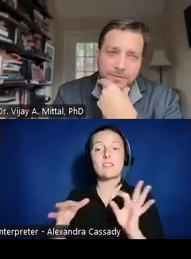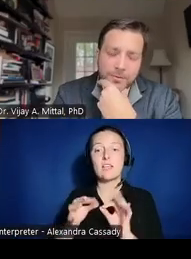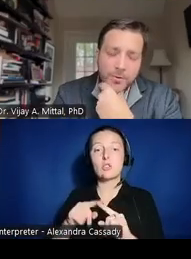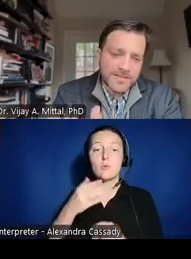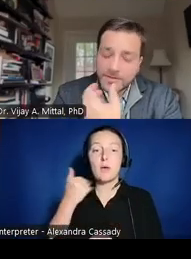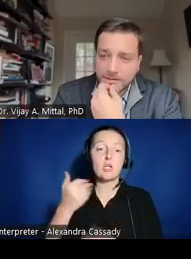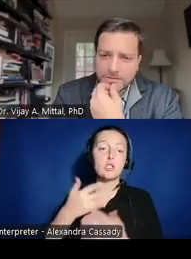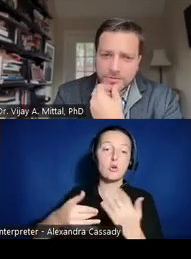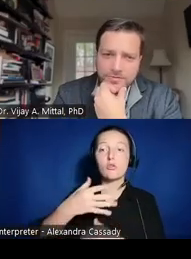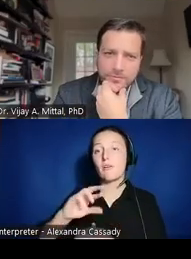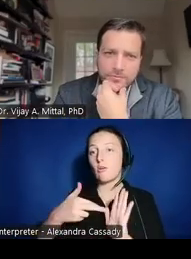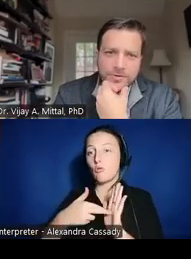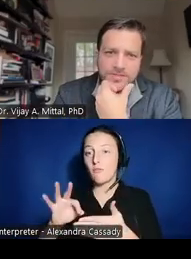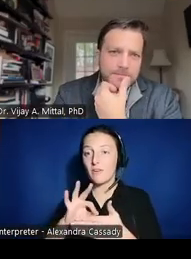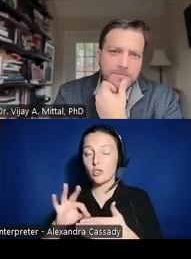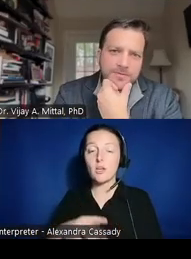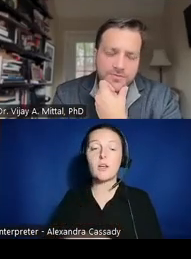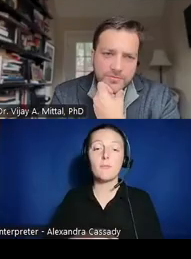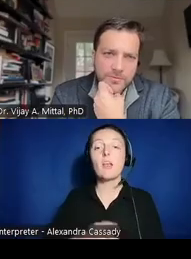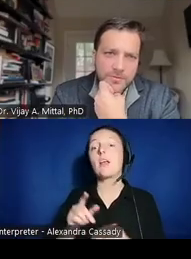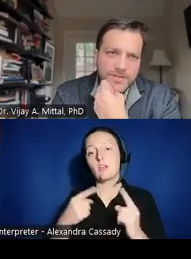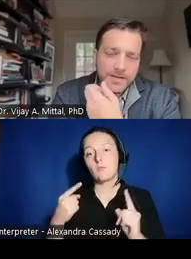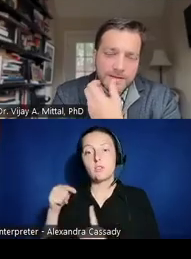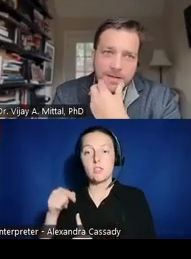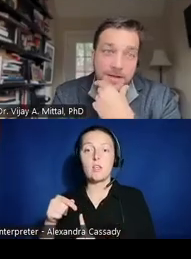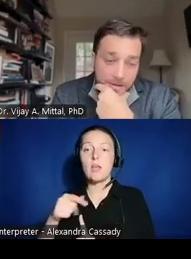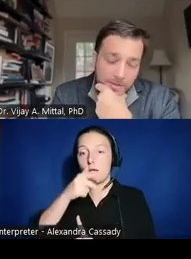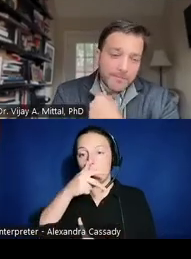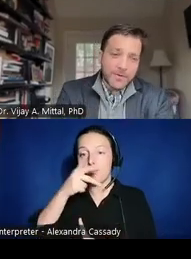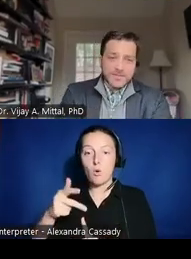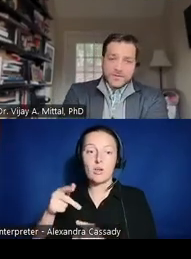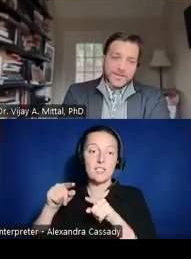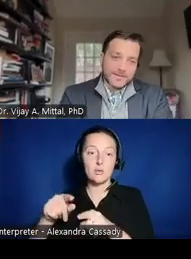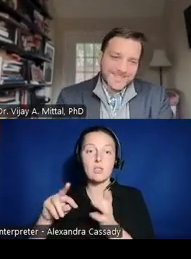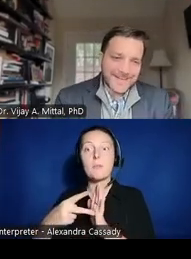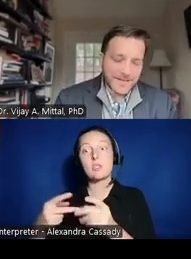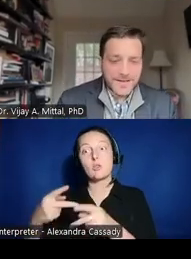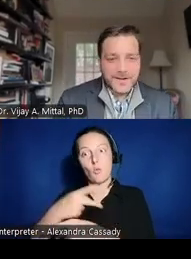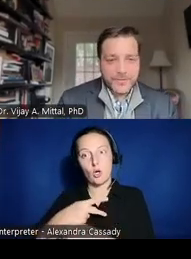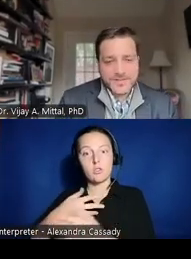know, poor synchrony to to worse social interal functioning. But most notably in this study, which